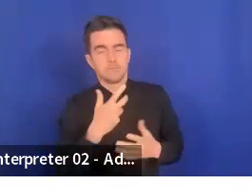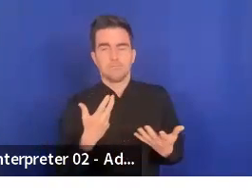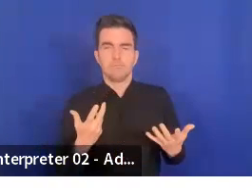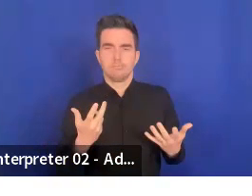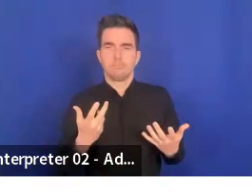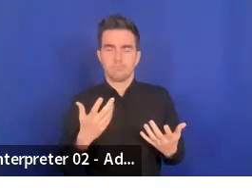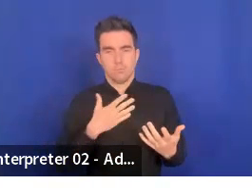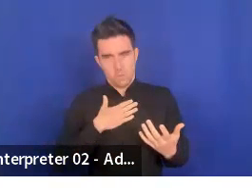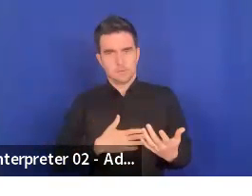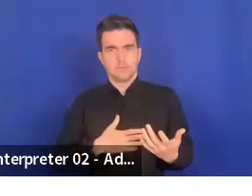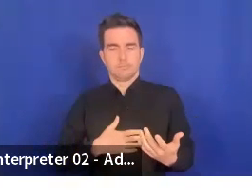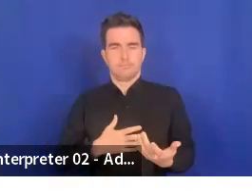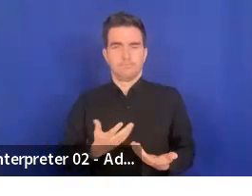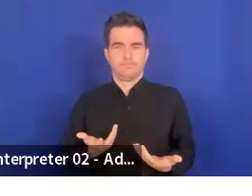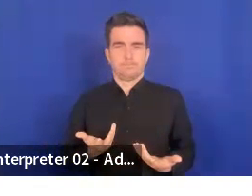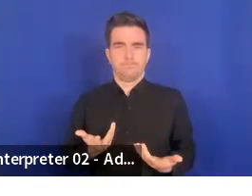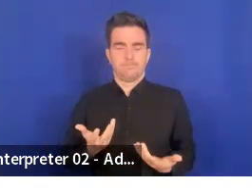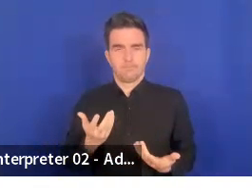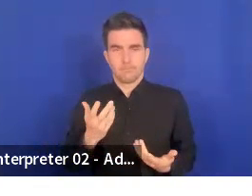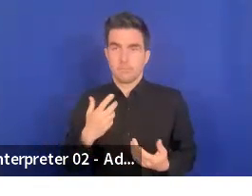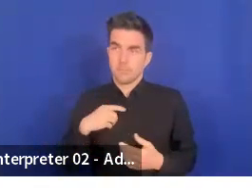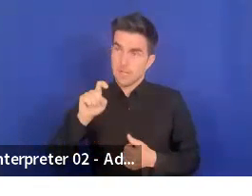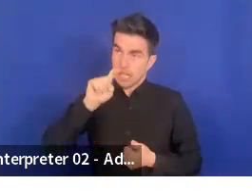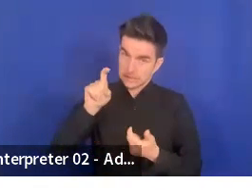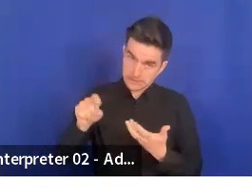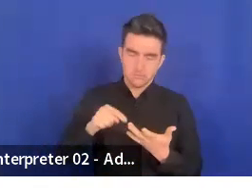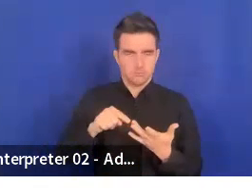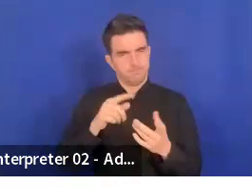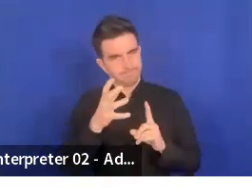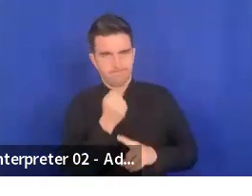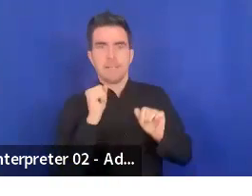And then strengthening the health and workforce.